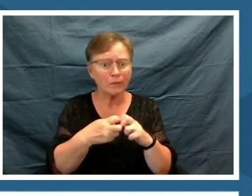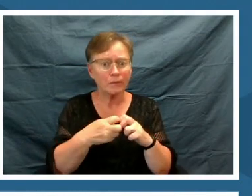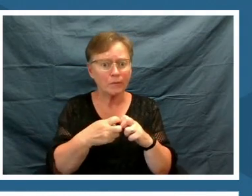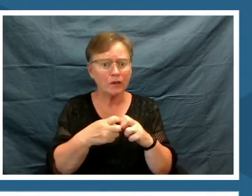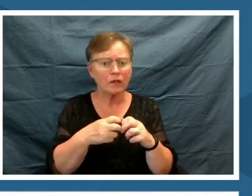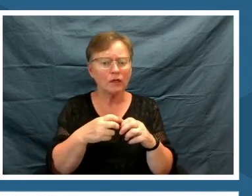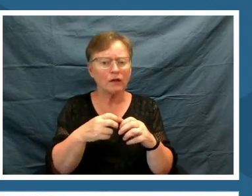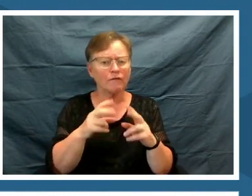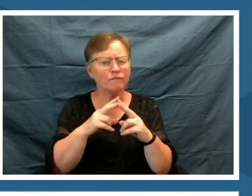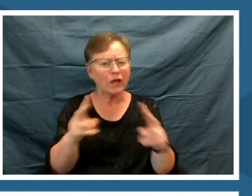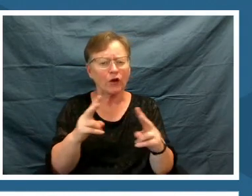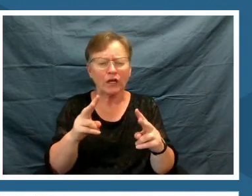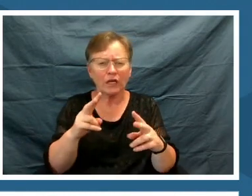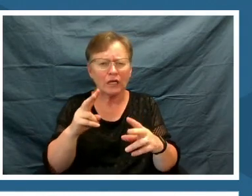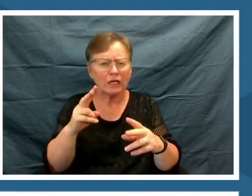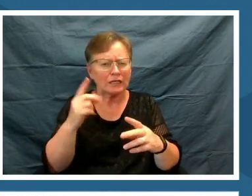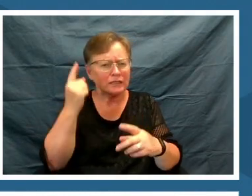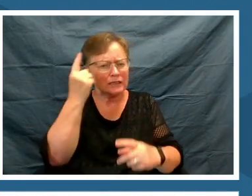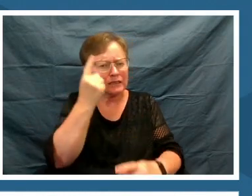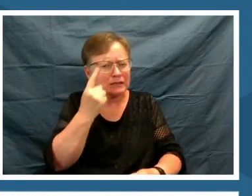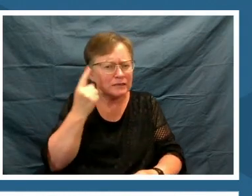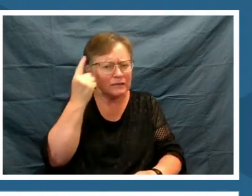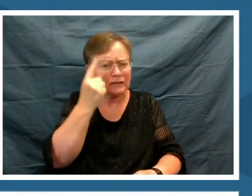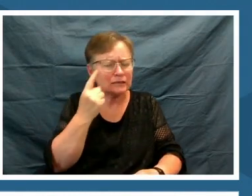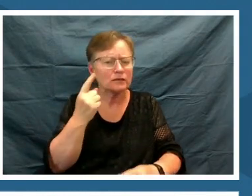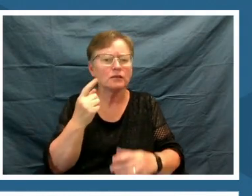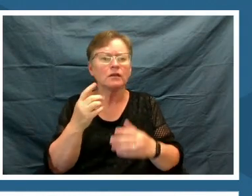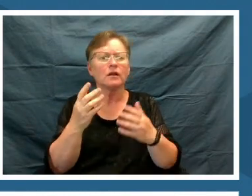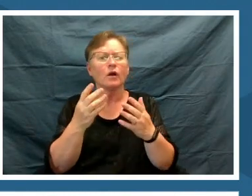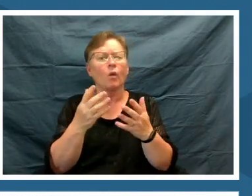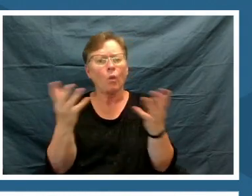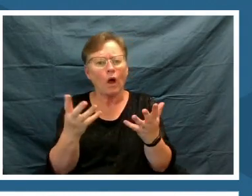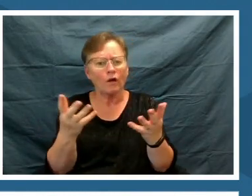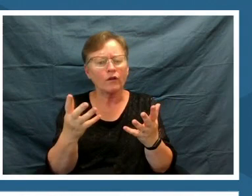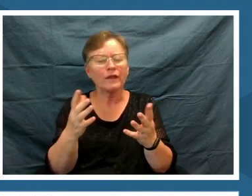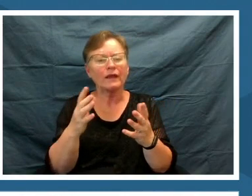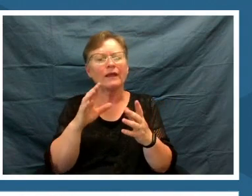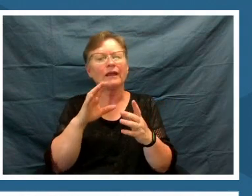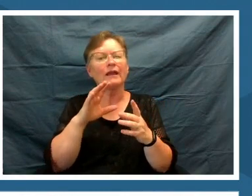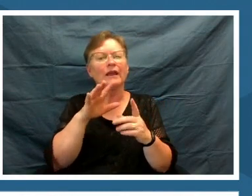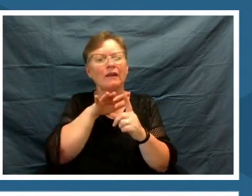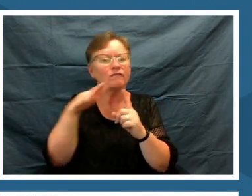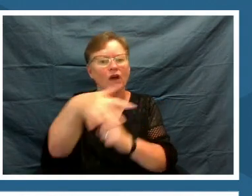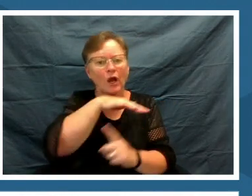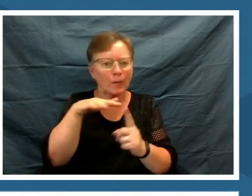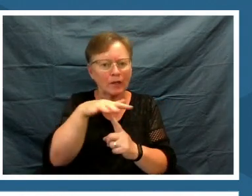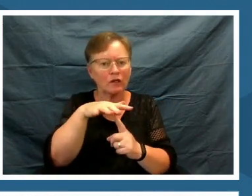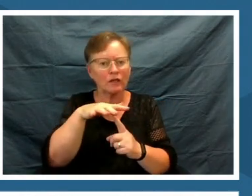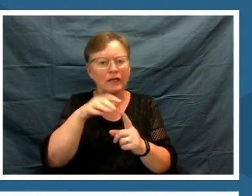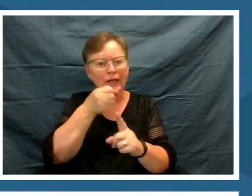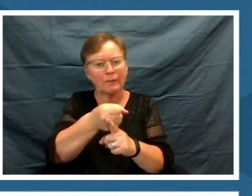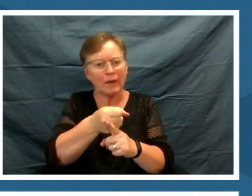the environmental impacts of our clothing and fashion industries you know